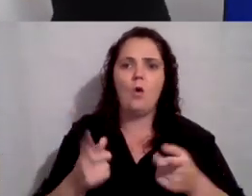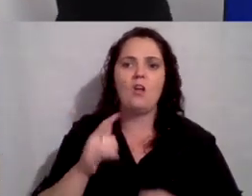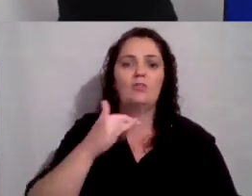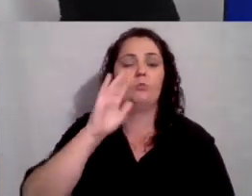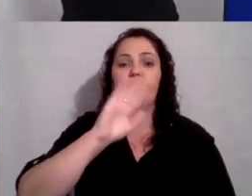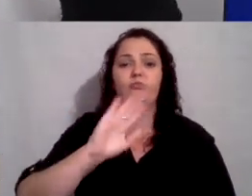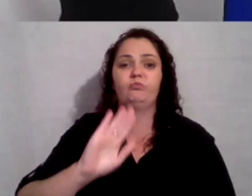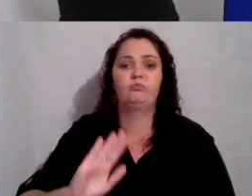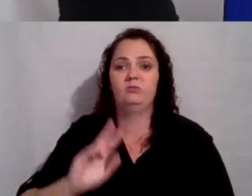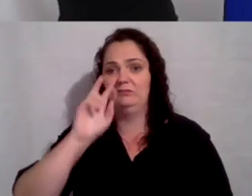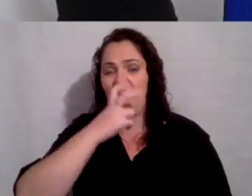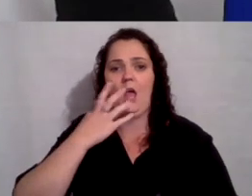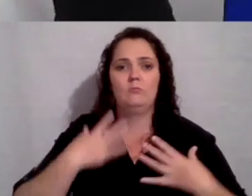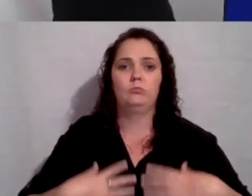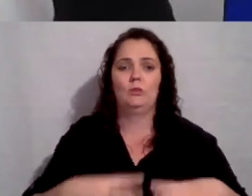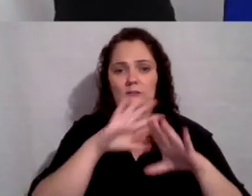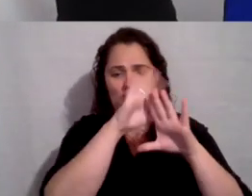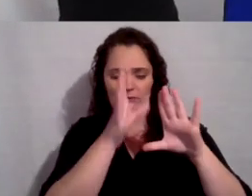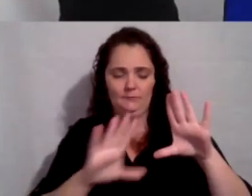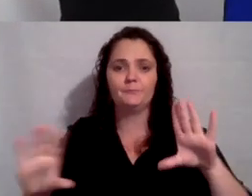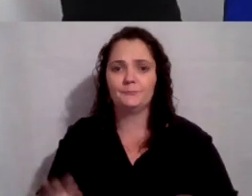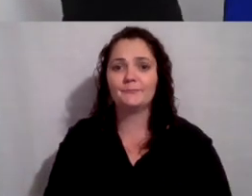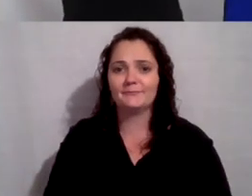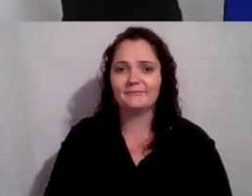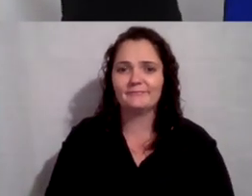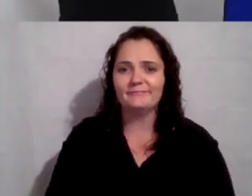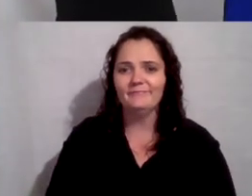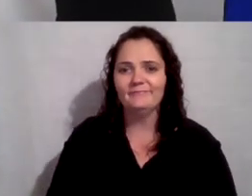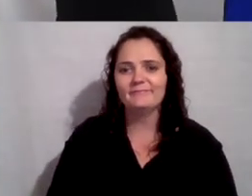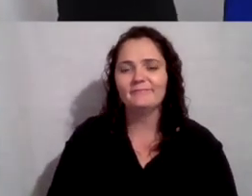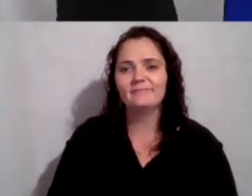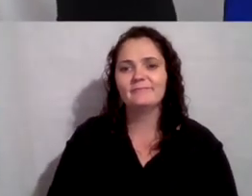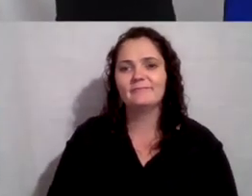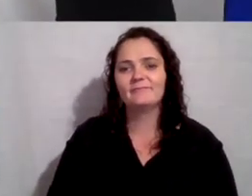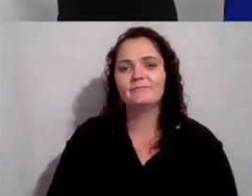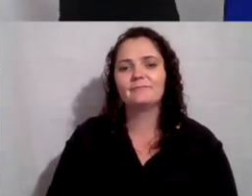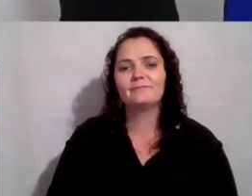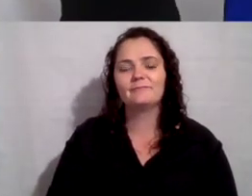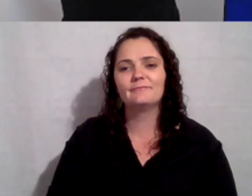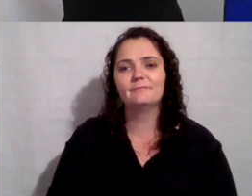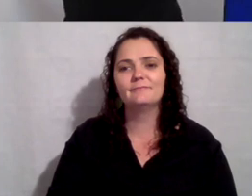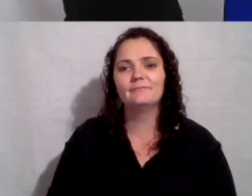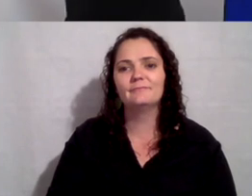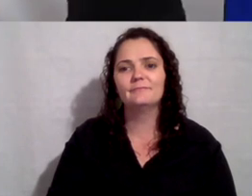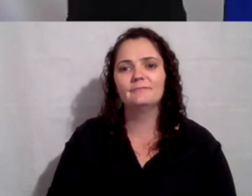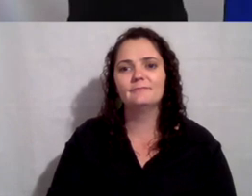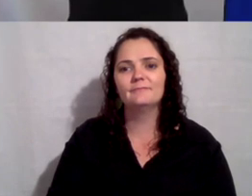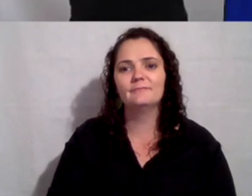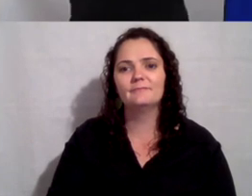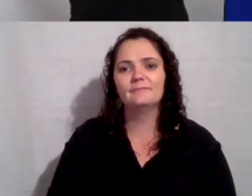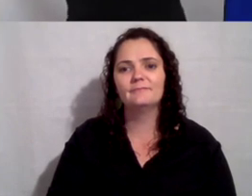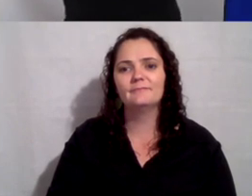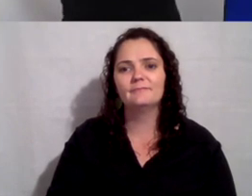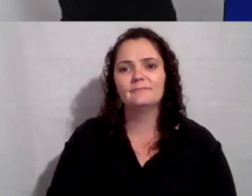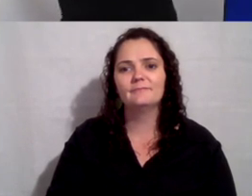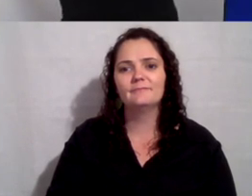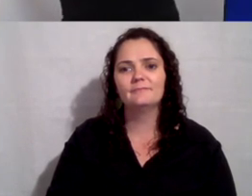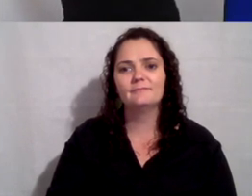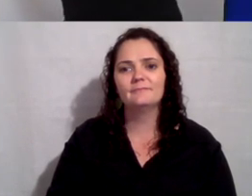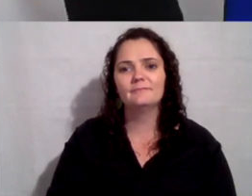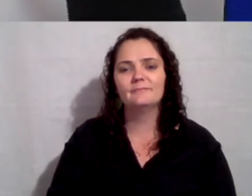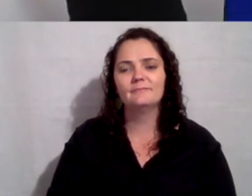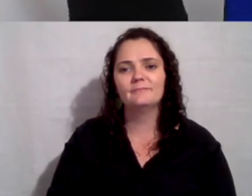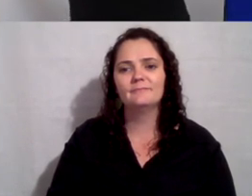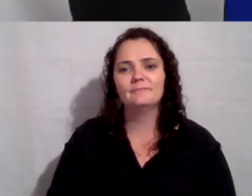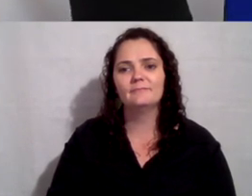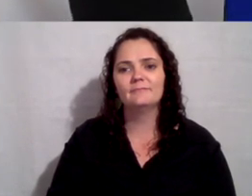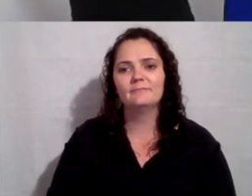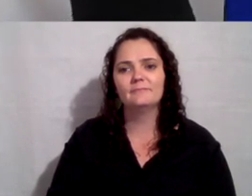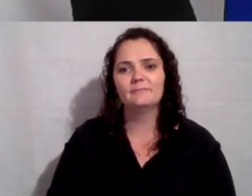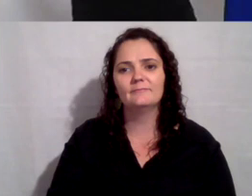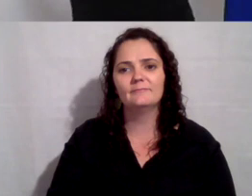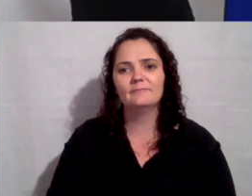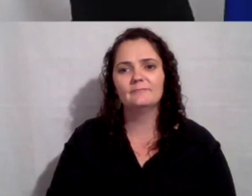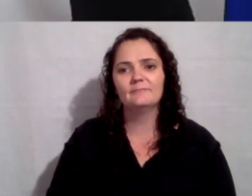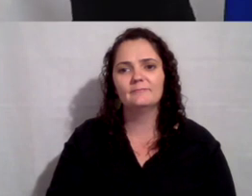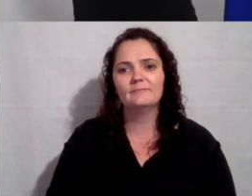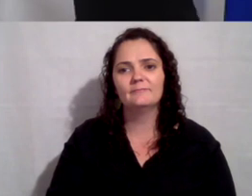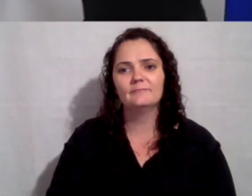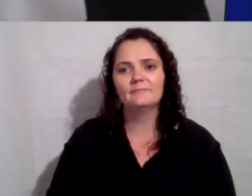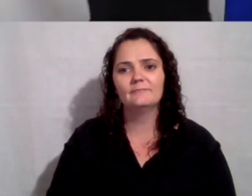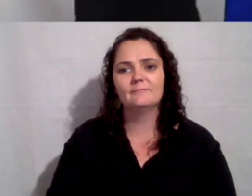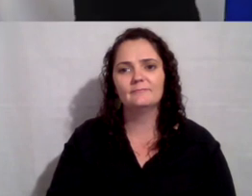I'm just going to wash right over them Alright